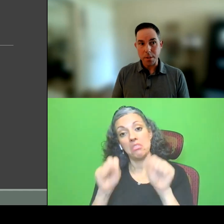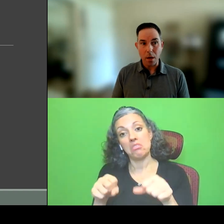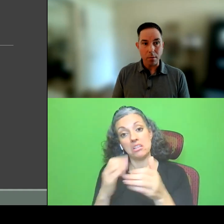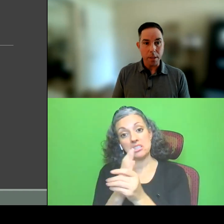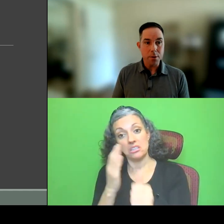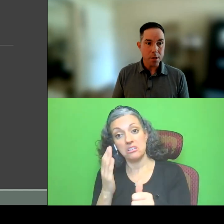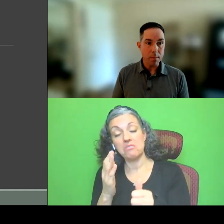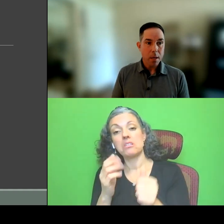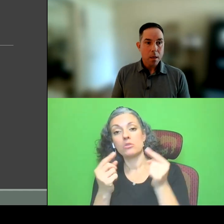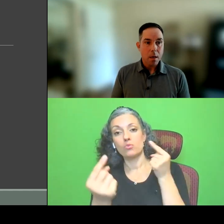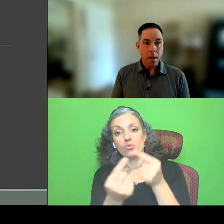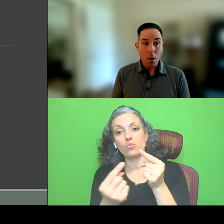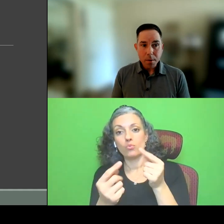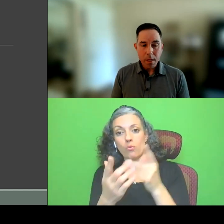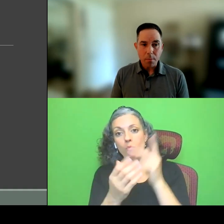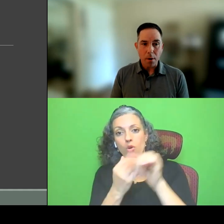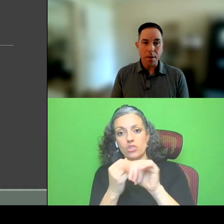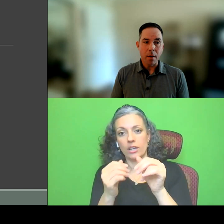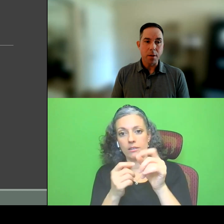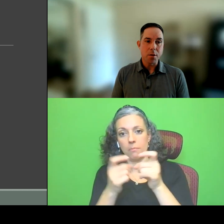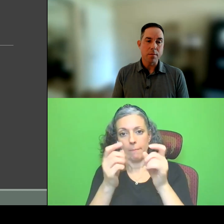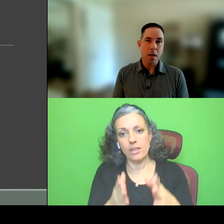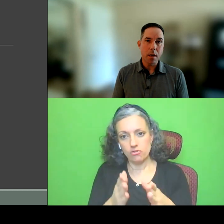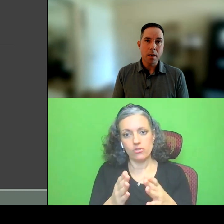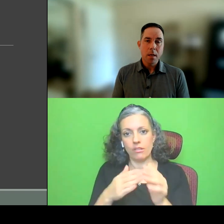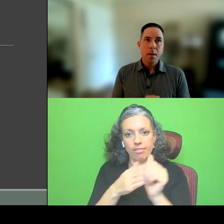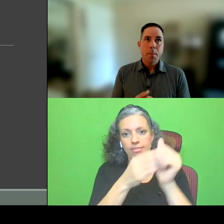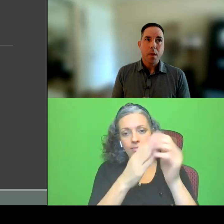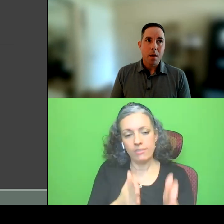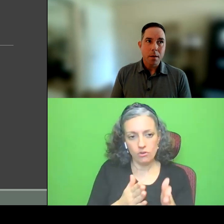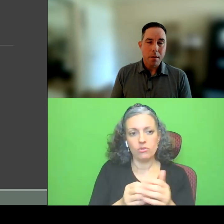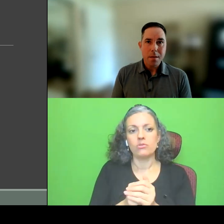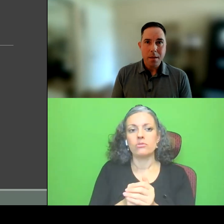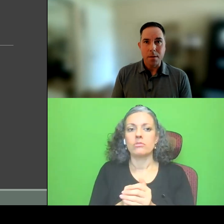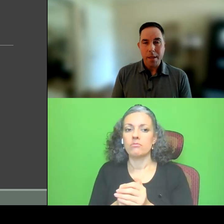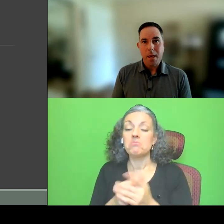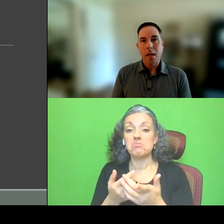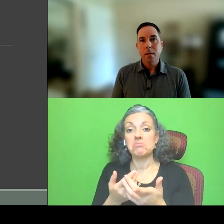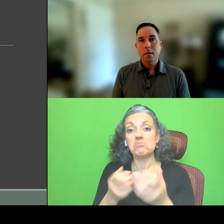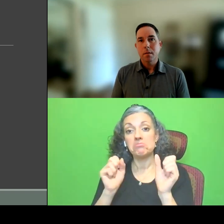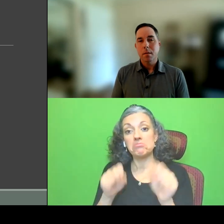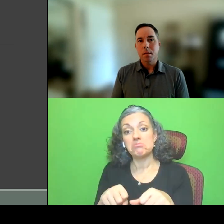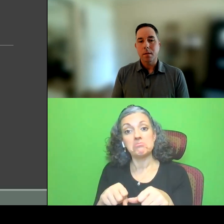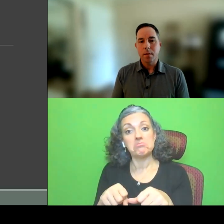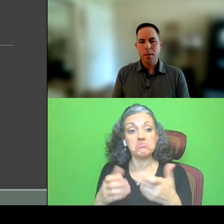managers and other leadership that help to make it part of the definition of done, unless and until they can't.